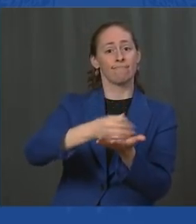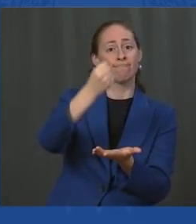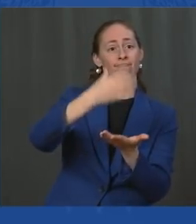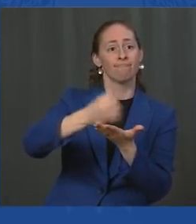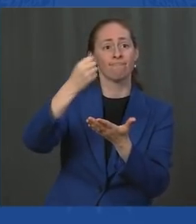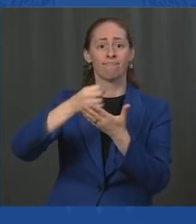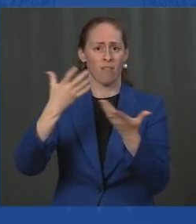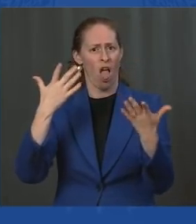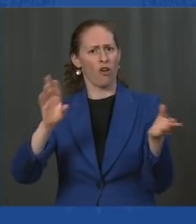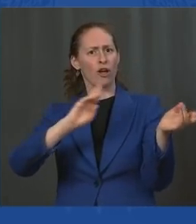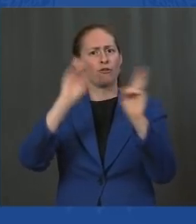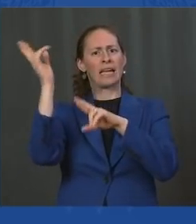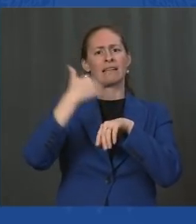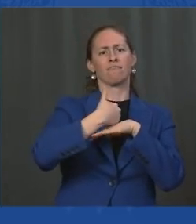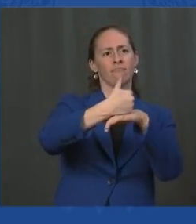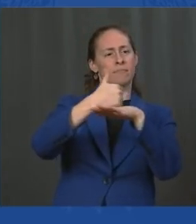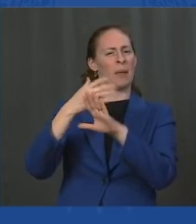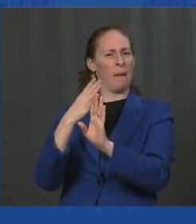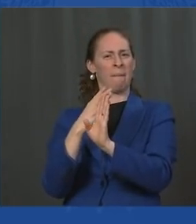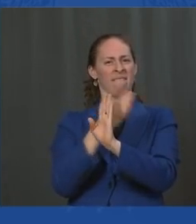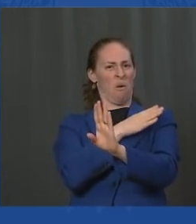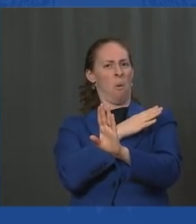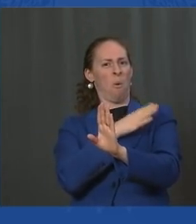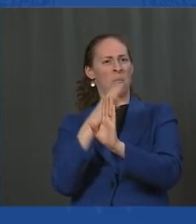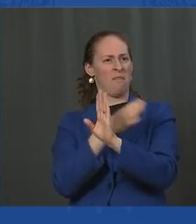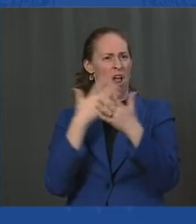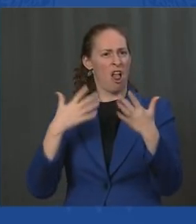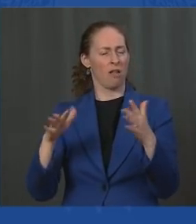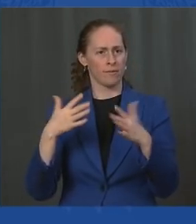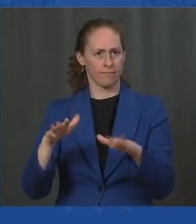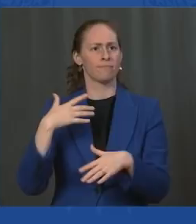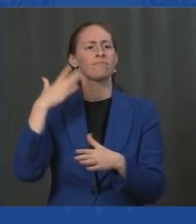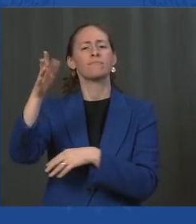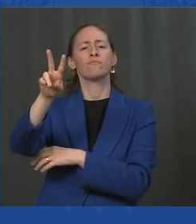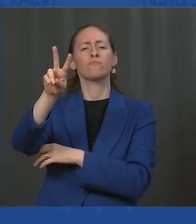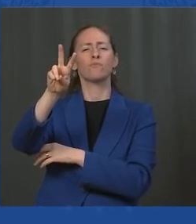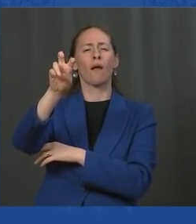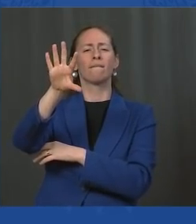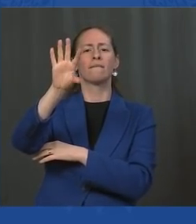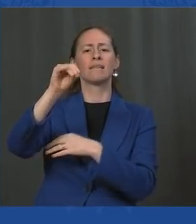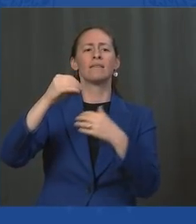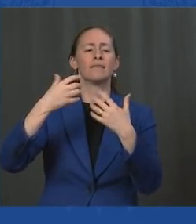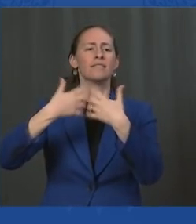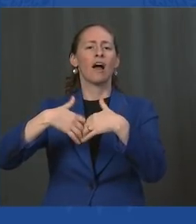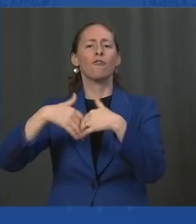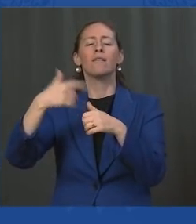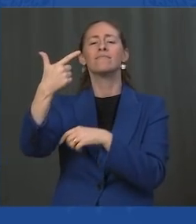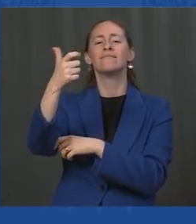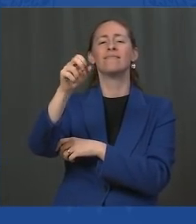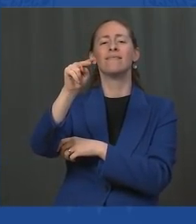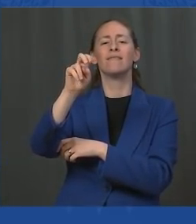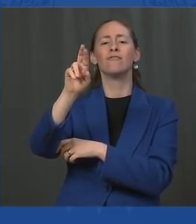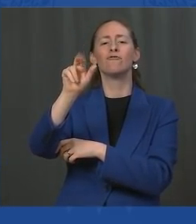we deployed more than 250 generators, and we're working to getting more into the area, especially to hospitals in desperate need of them.